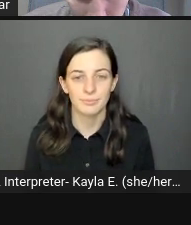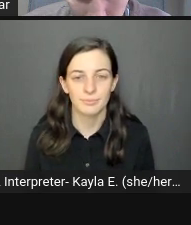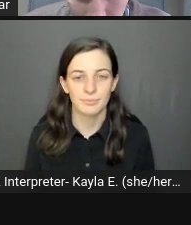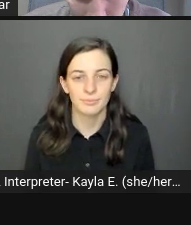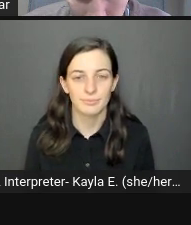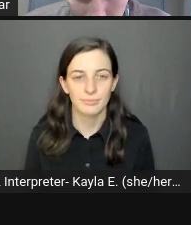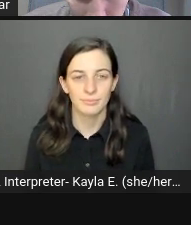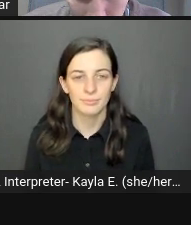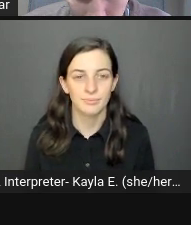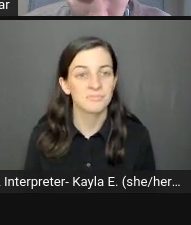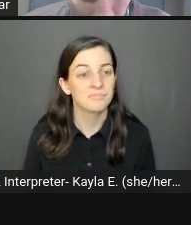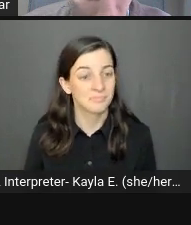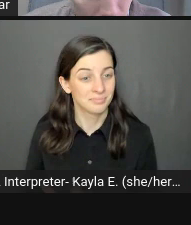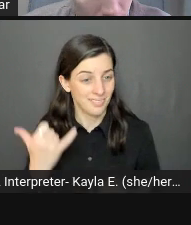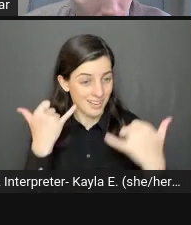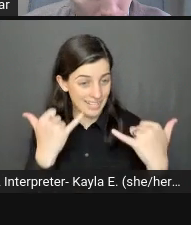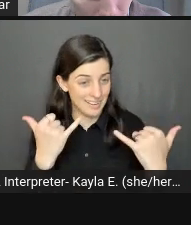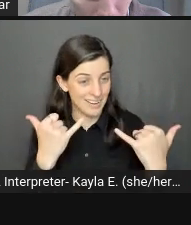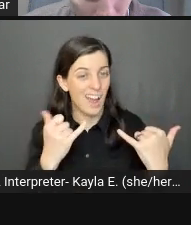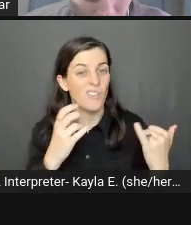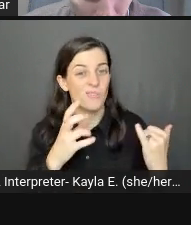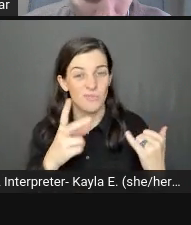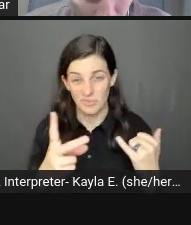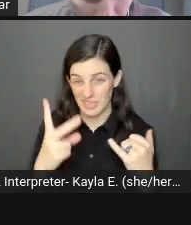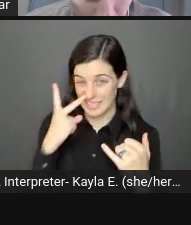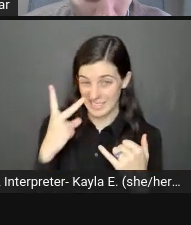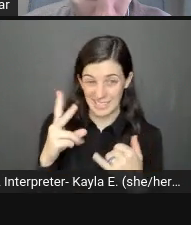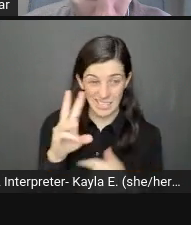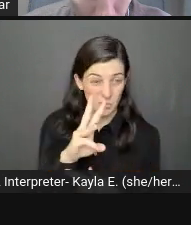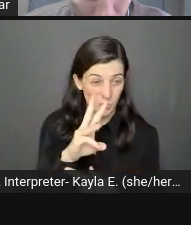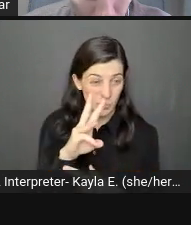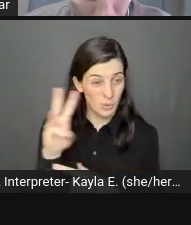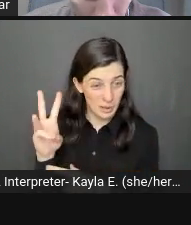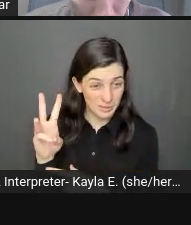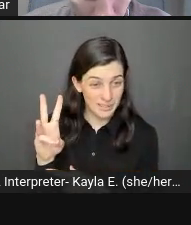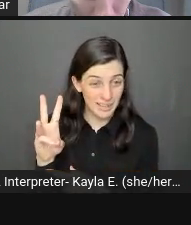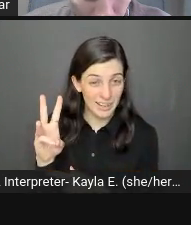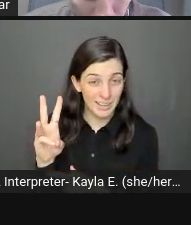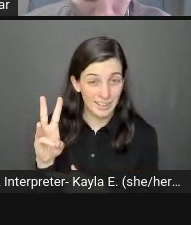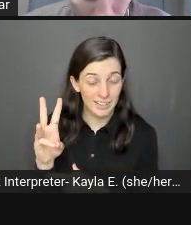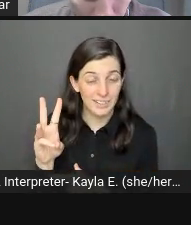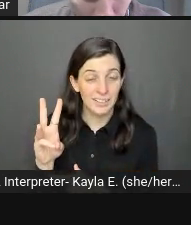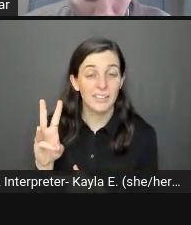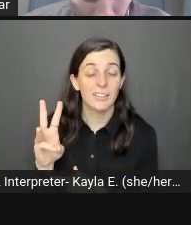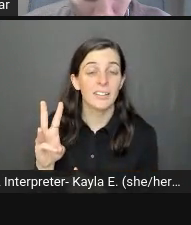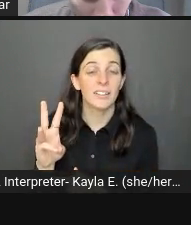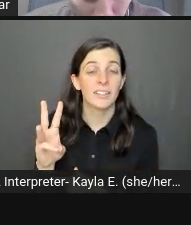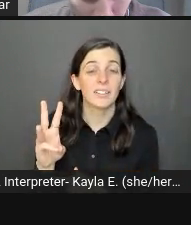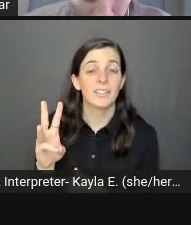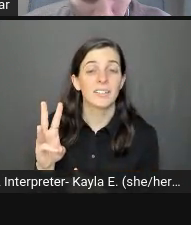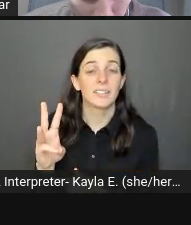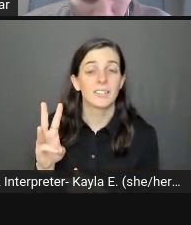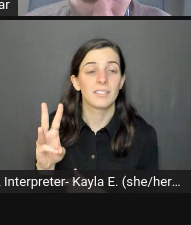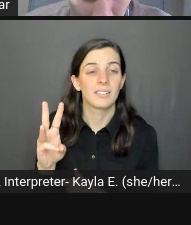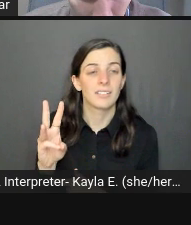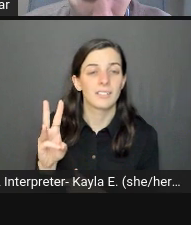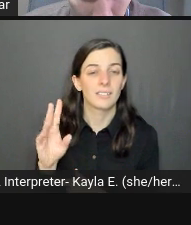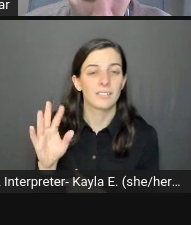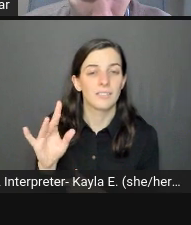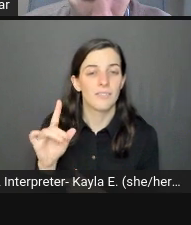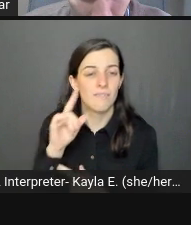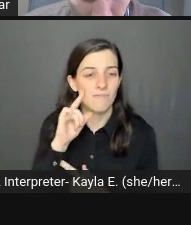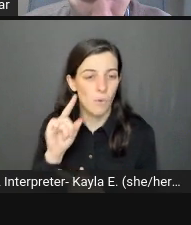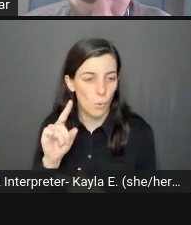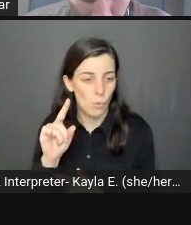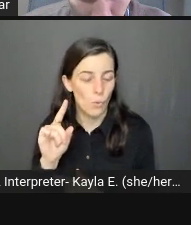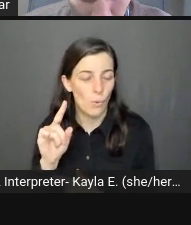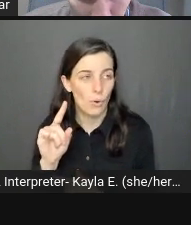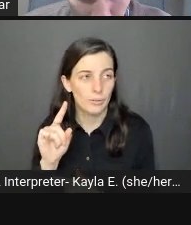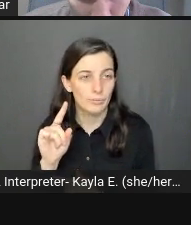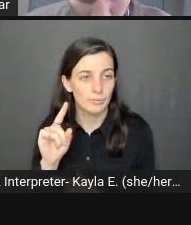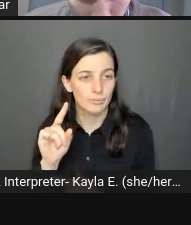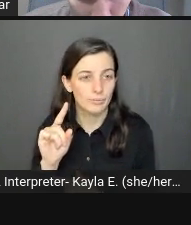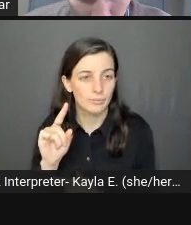Now, we are going to see a website of a local airport,